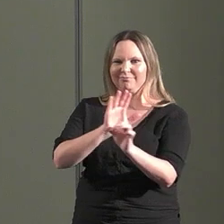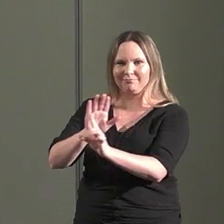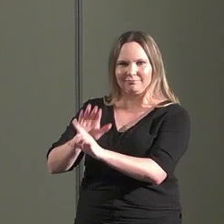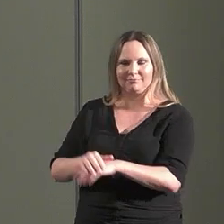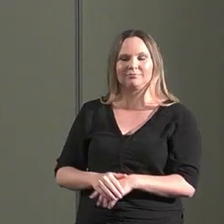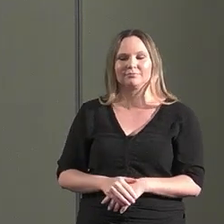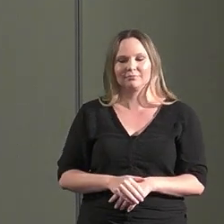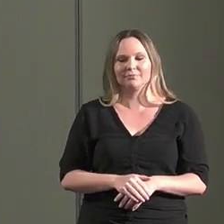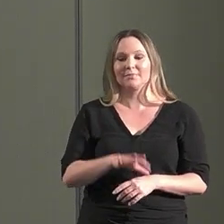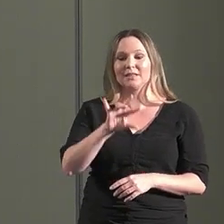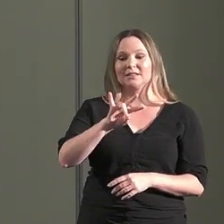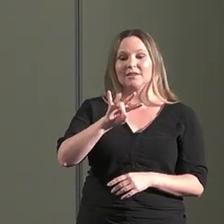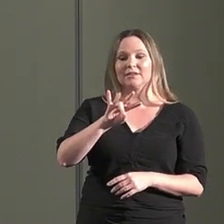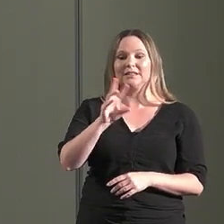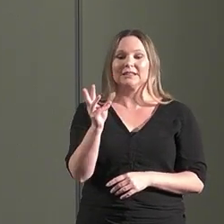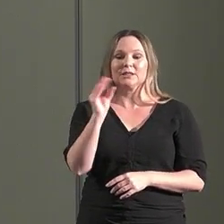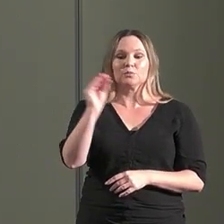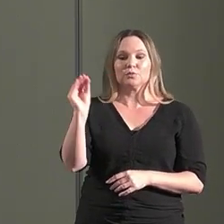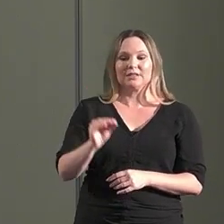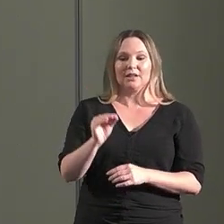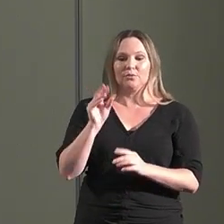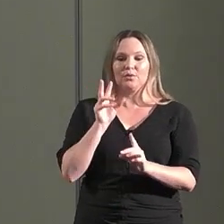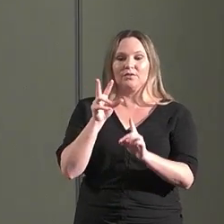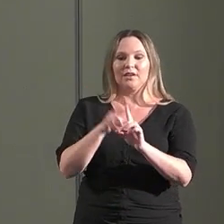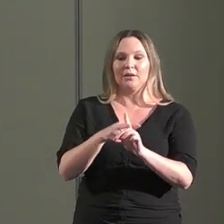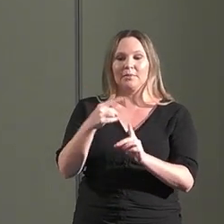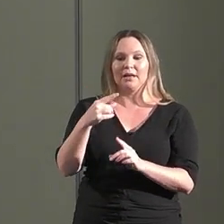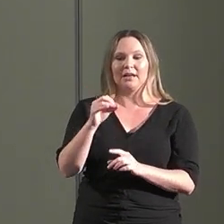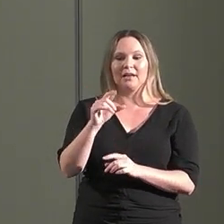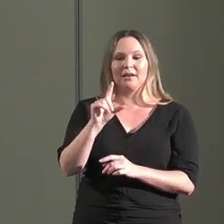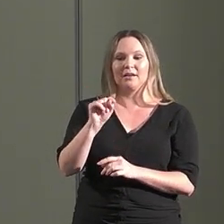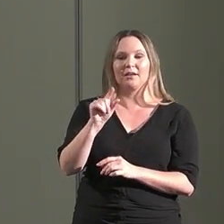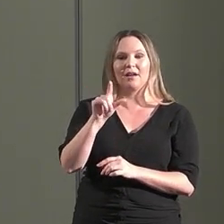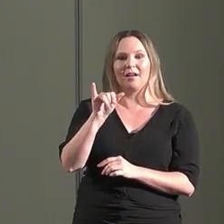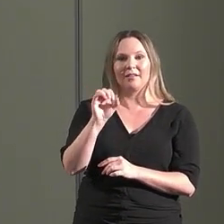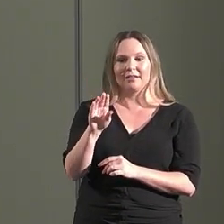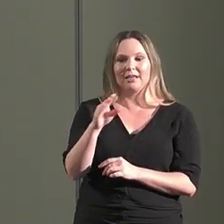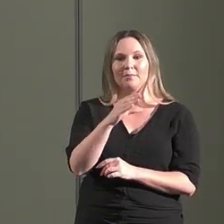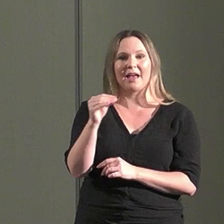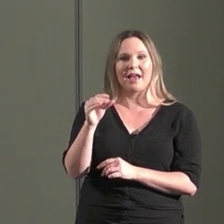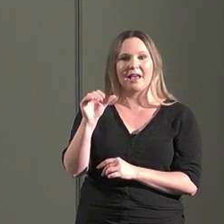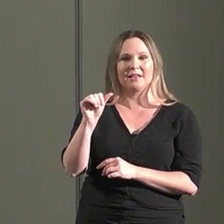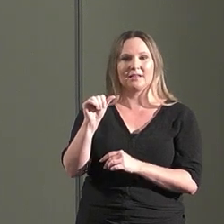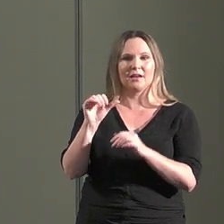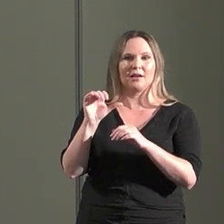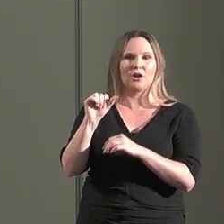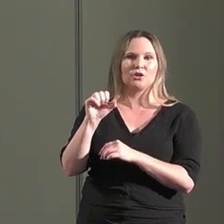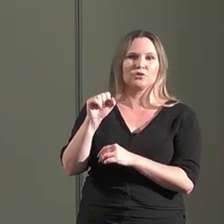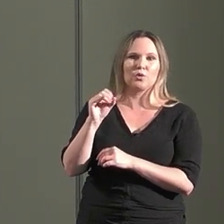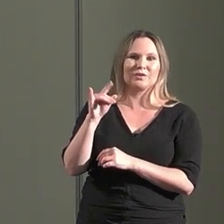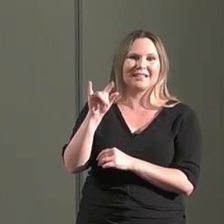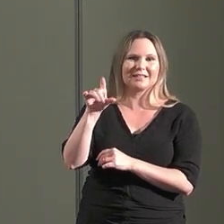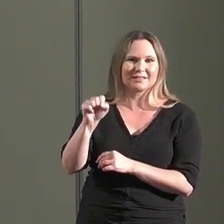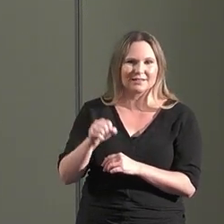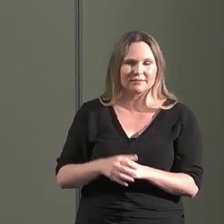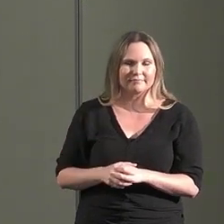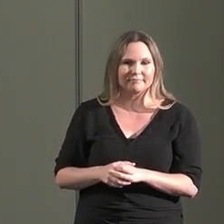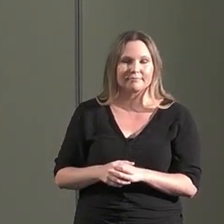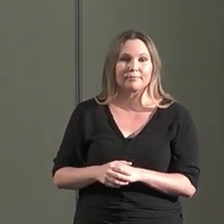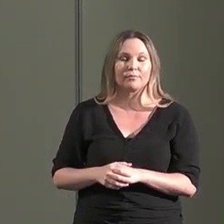76% were filed by Gottlieb and associations.